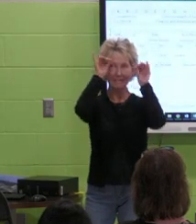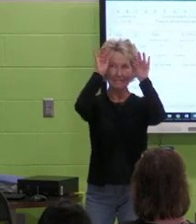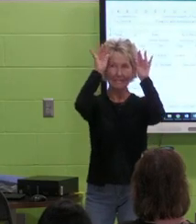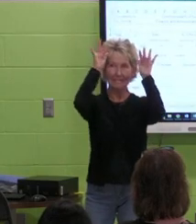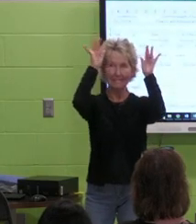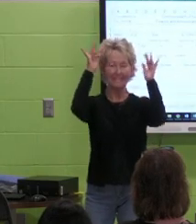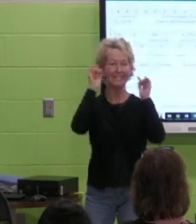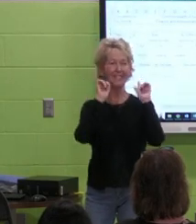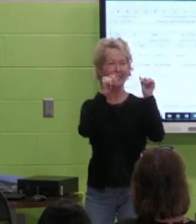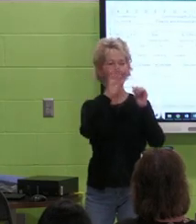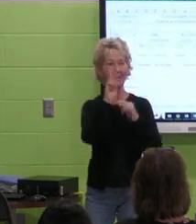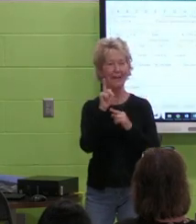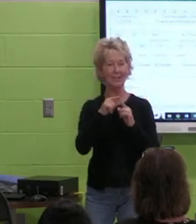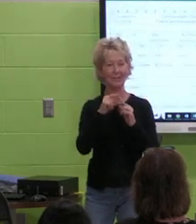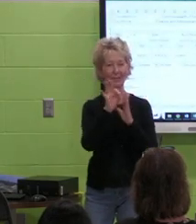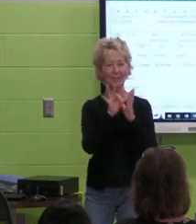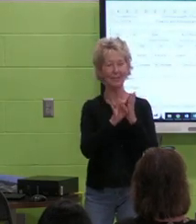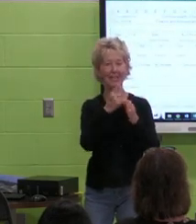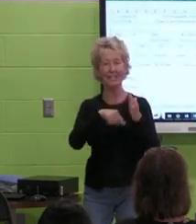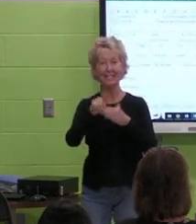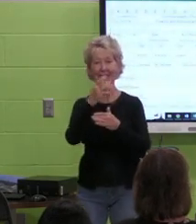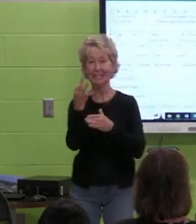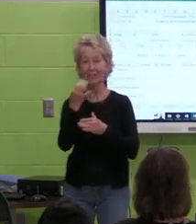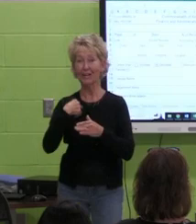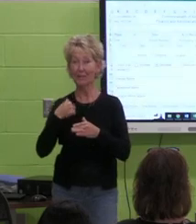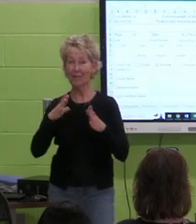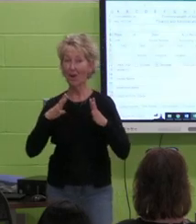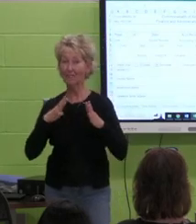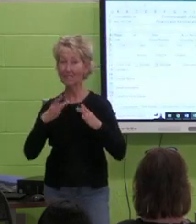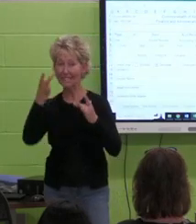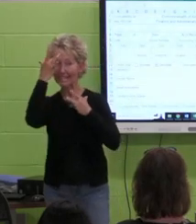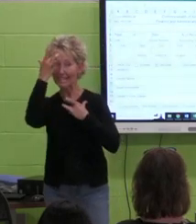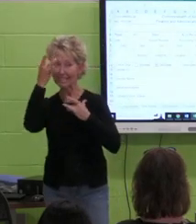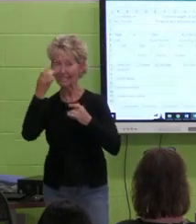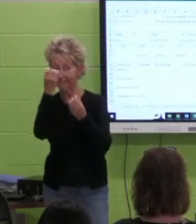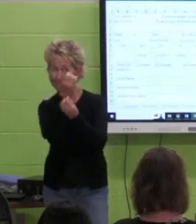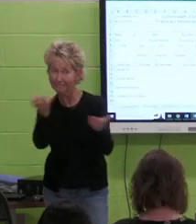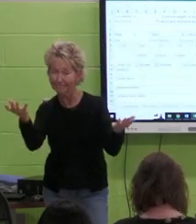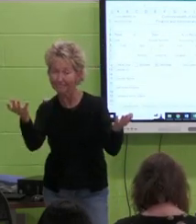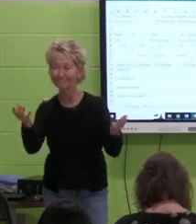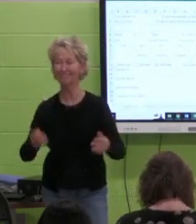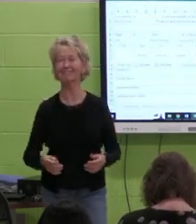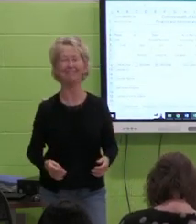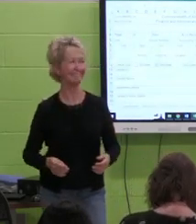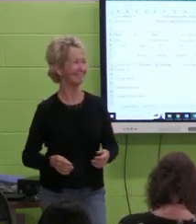okay next Friday I'm going to be sick now now I know why Shara didn't come today because of